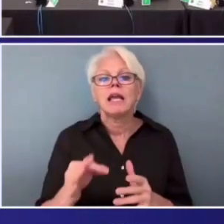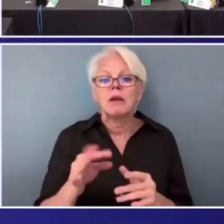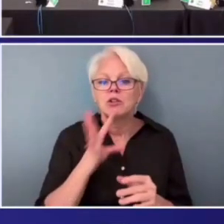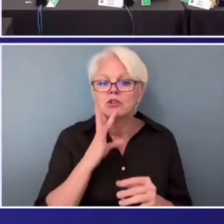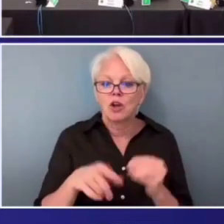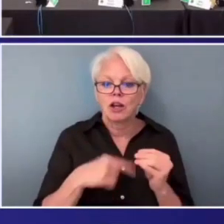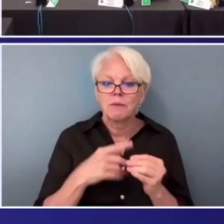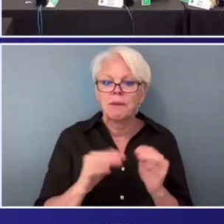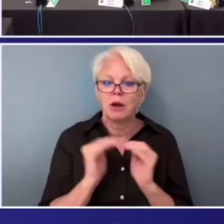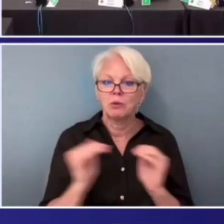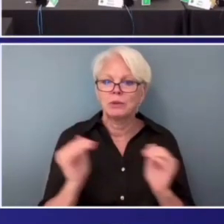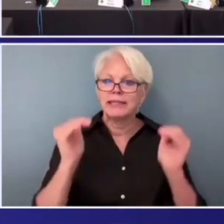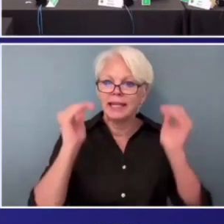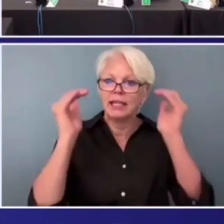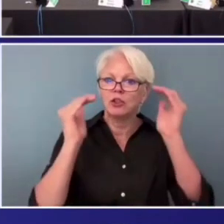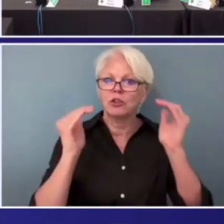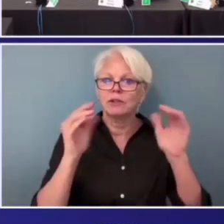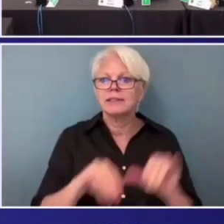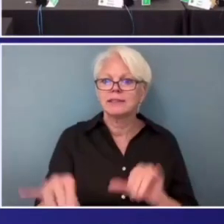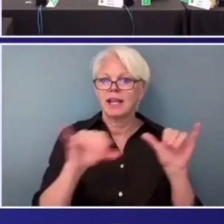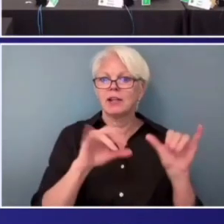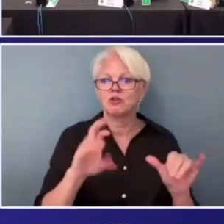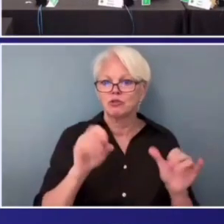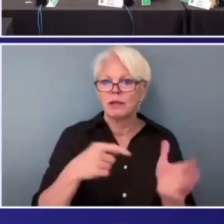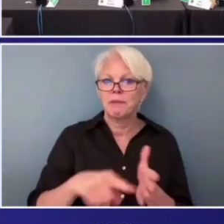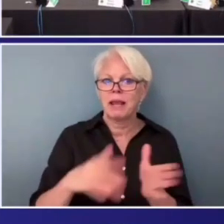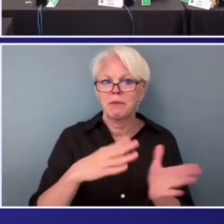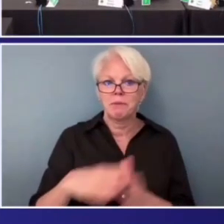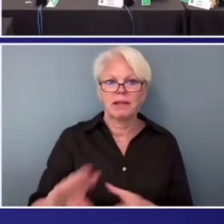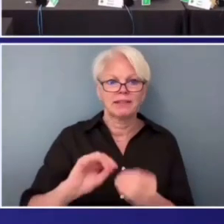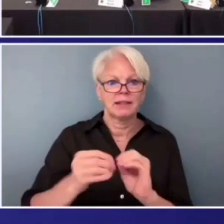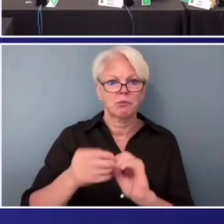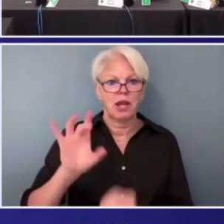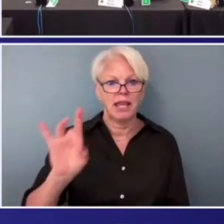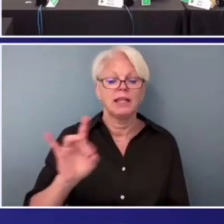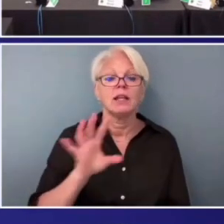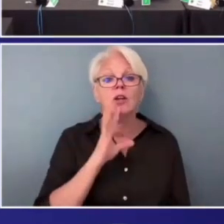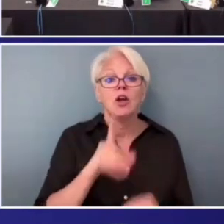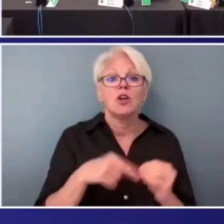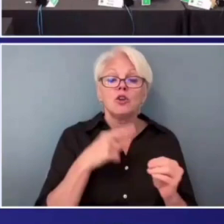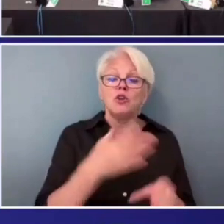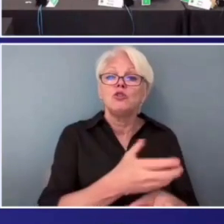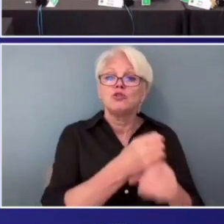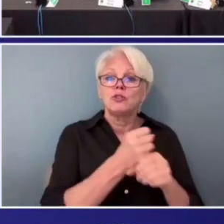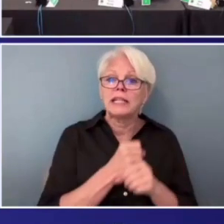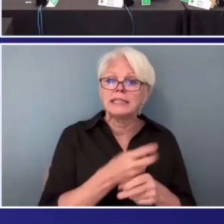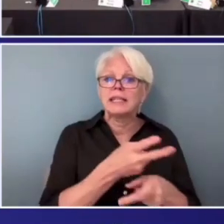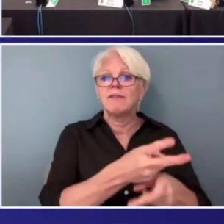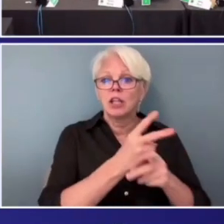Standard Repayment Plan, so number eight. It talks about, you received a loan, it was made on,